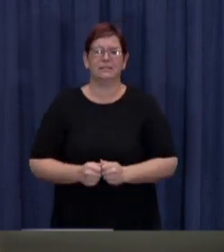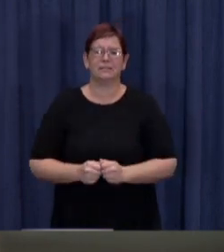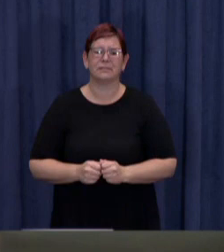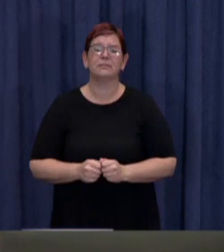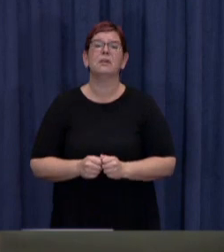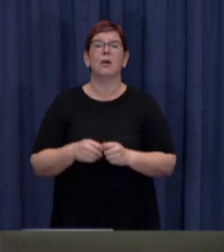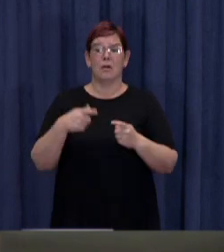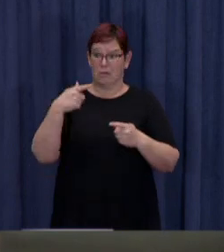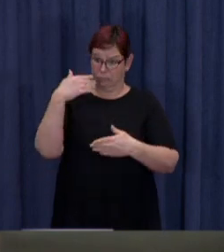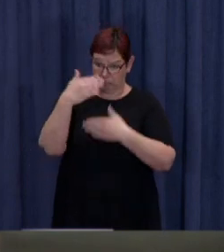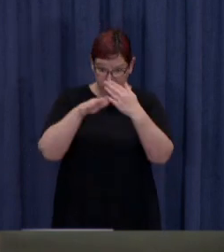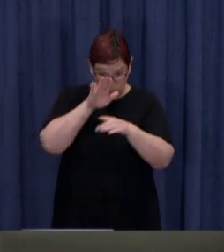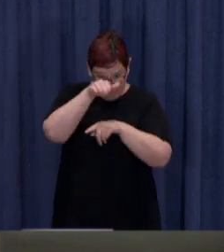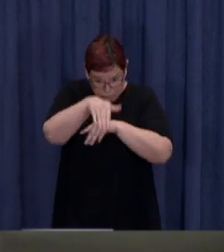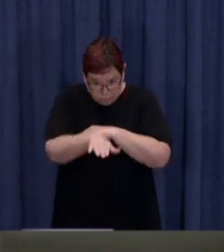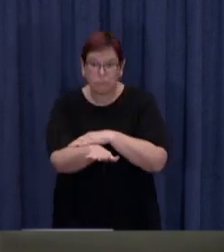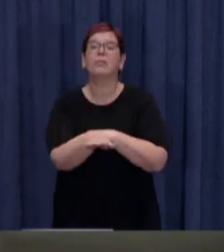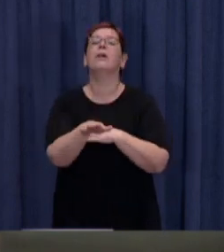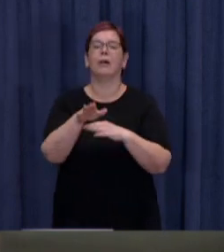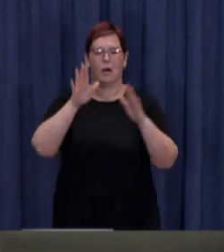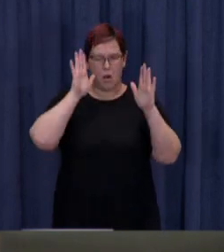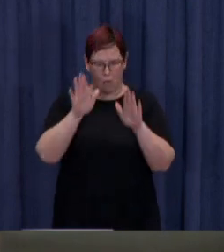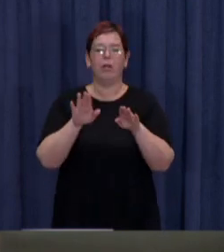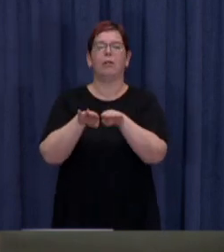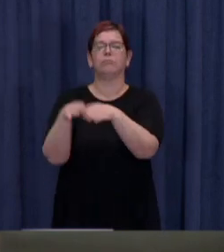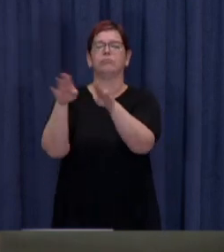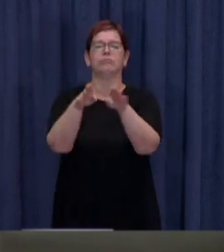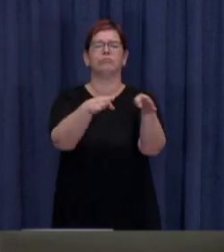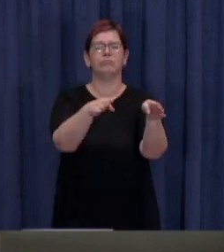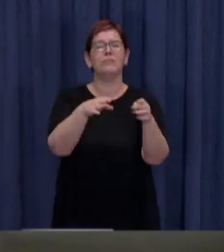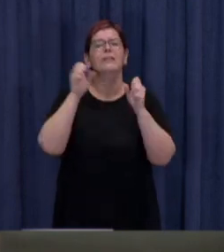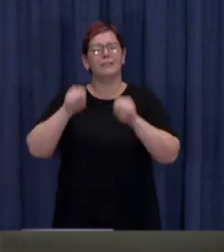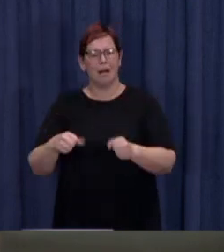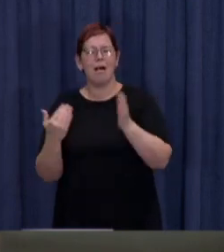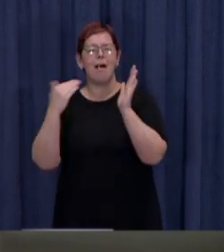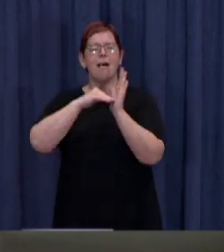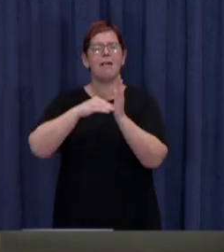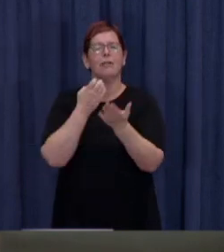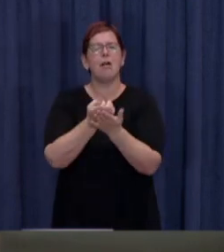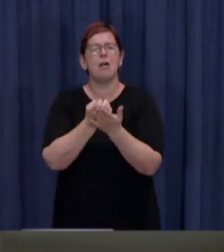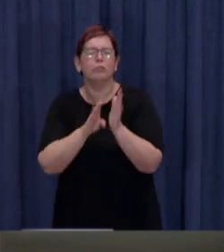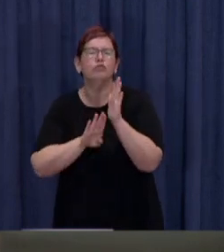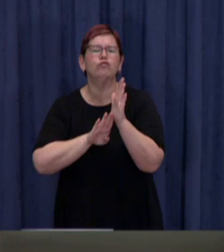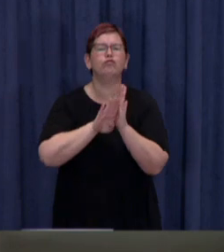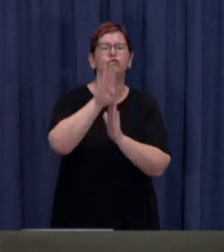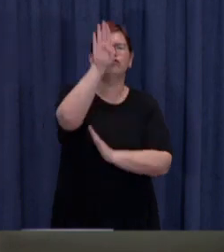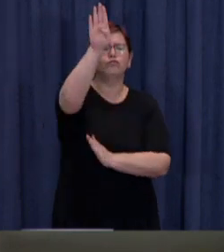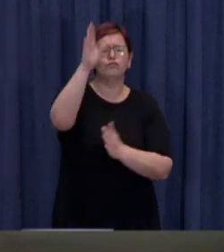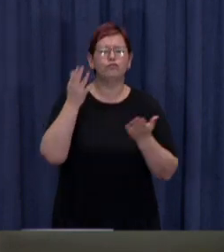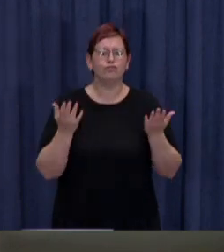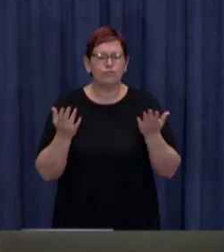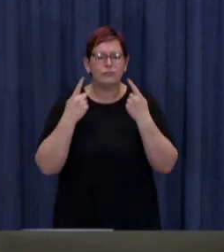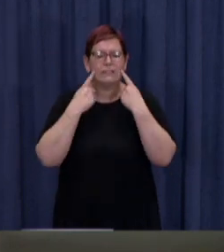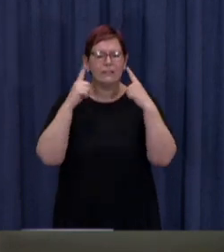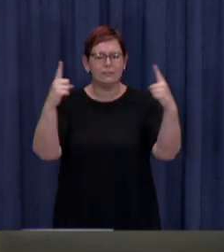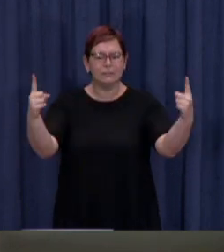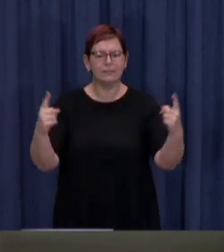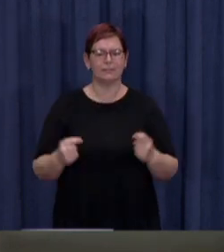get back to the success we were enjoying before this all began I have been clear that I will also support further recommendations and orders from